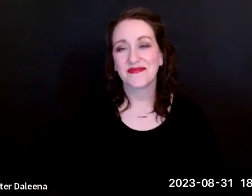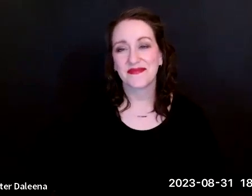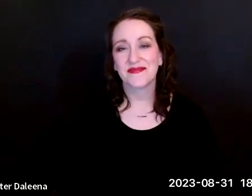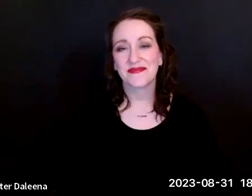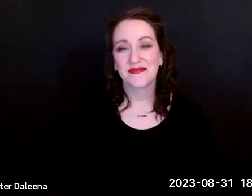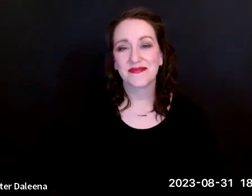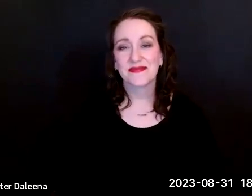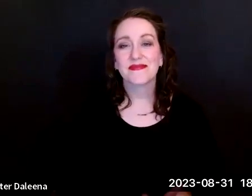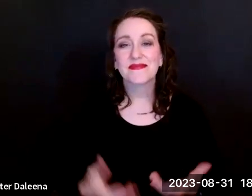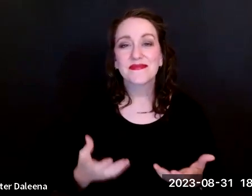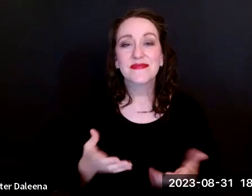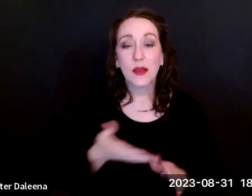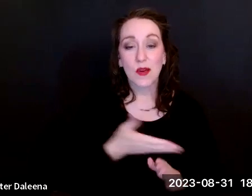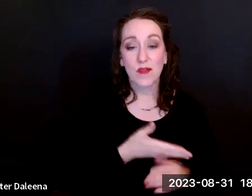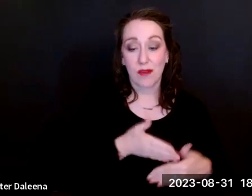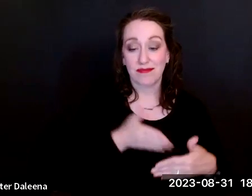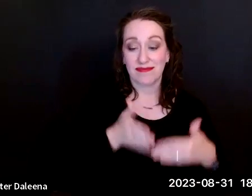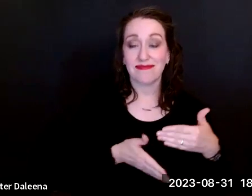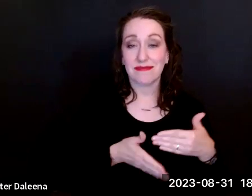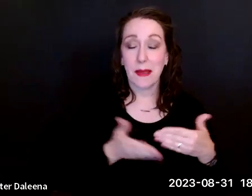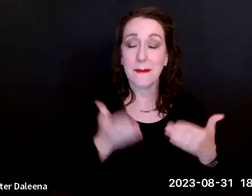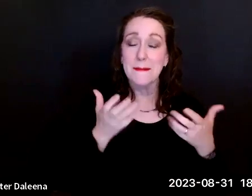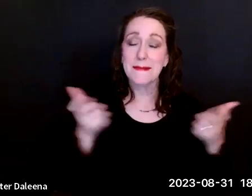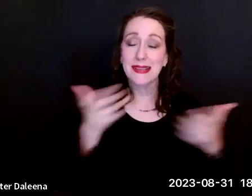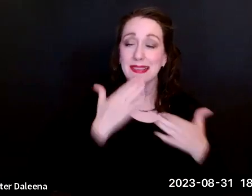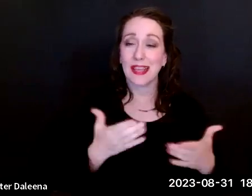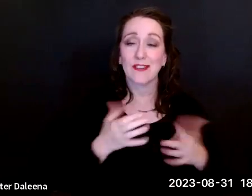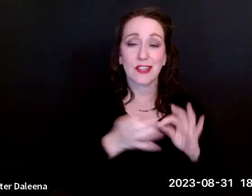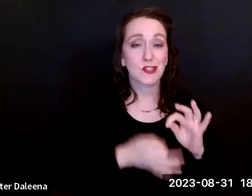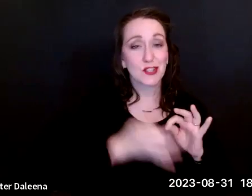uh and before we conclude a big thank you to our interpreters and captioners